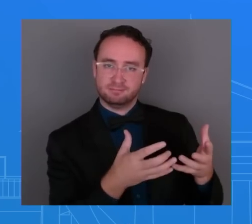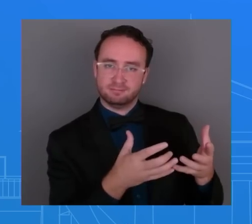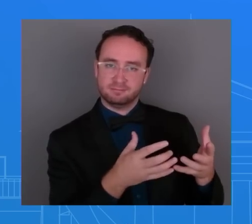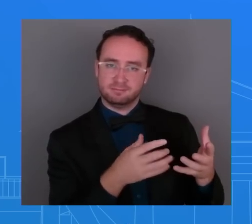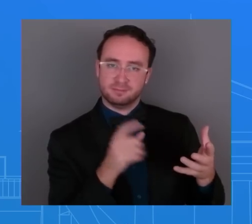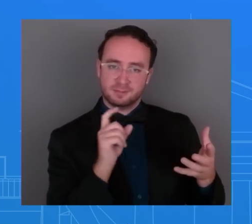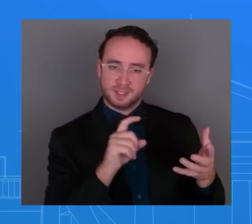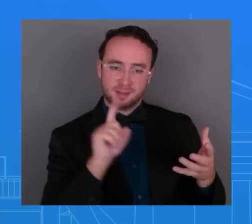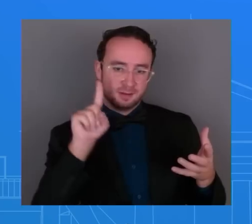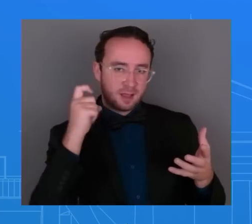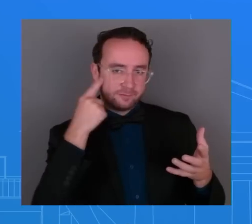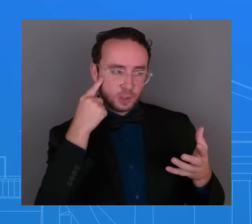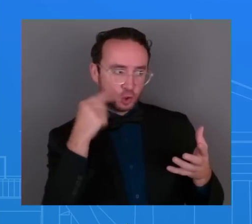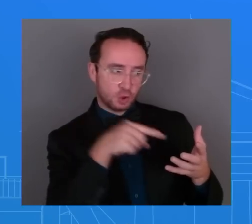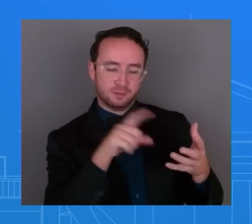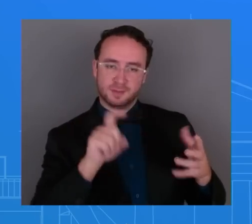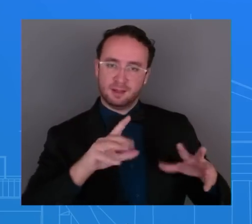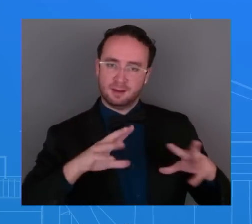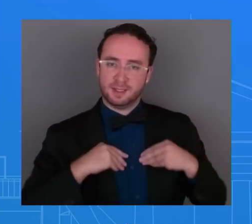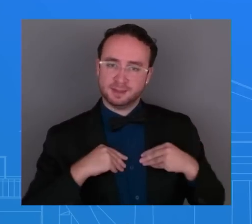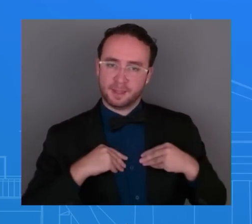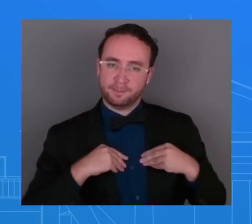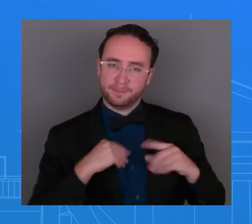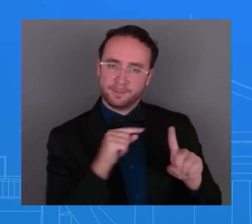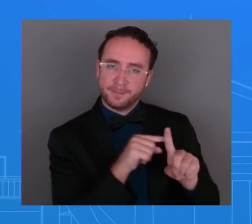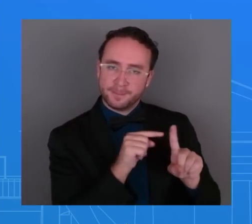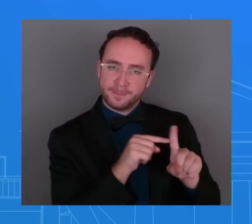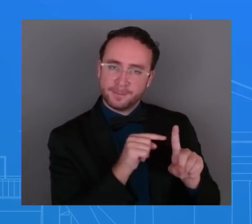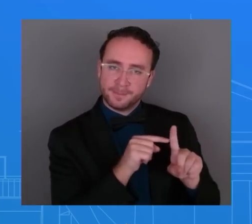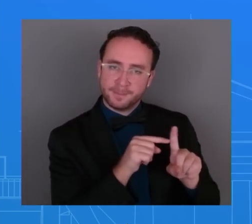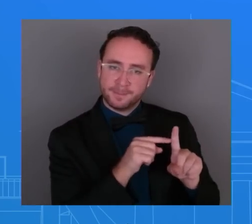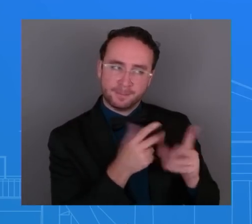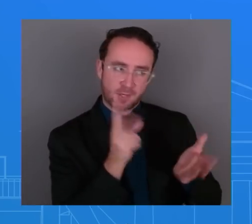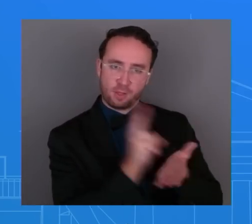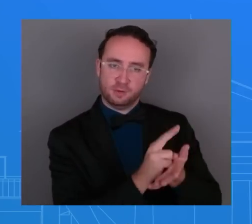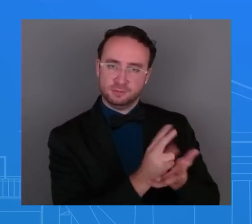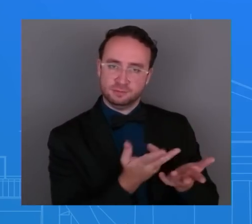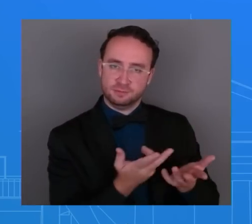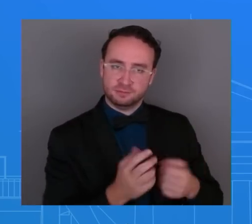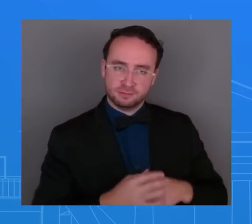Ms. Jean-Pierre: I mean, look, we certainly are going to be --